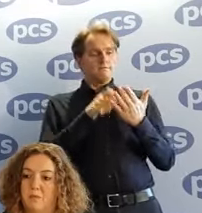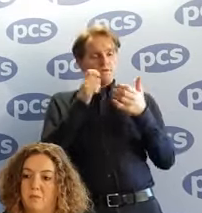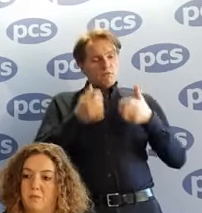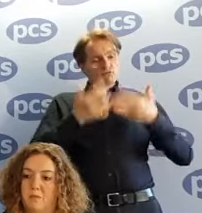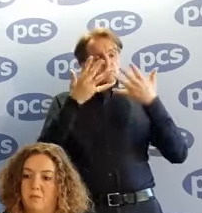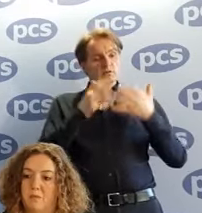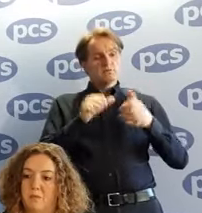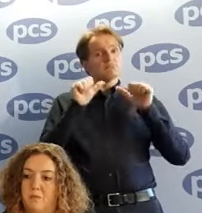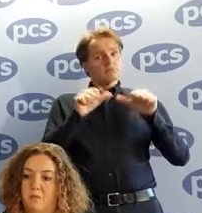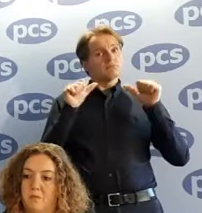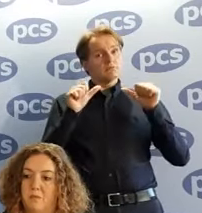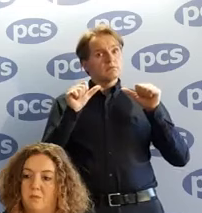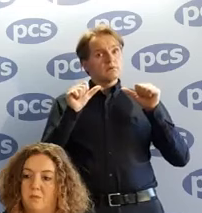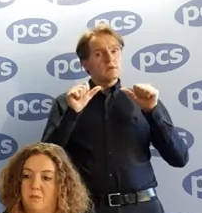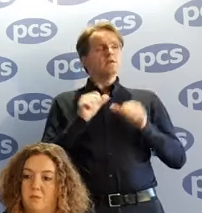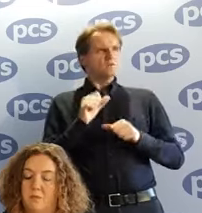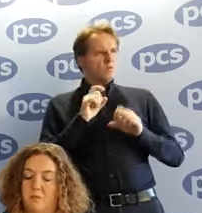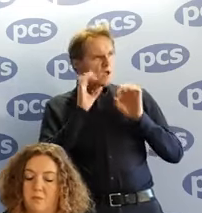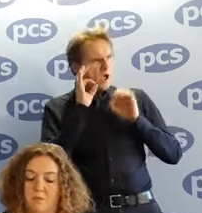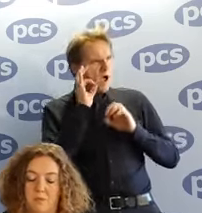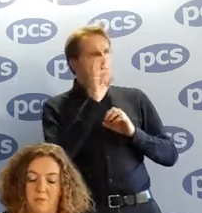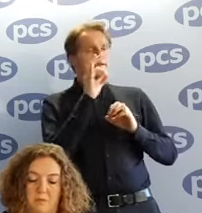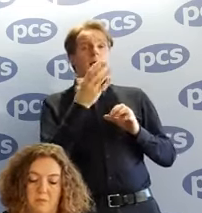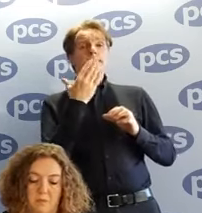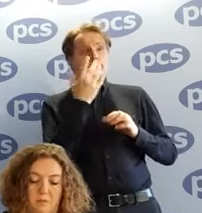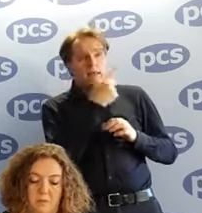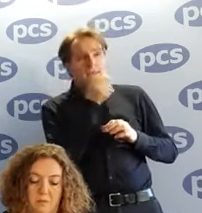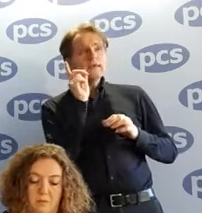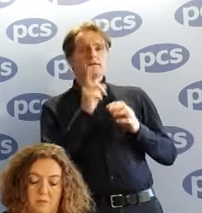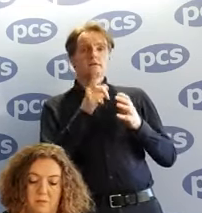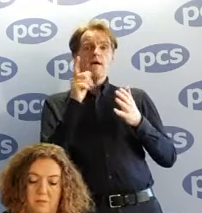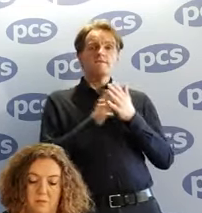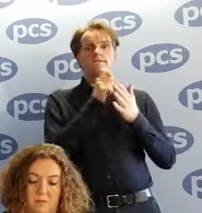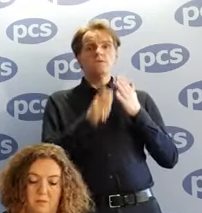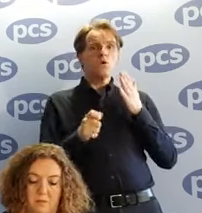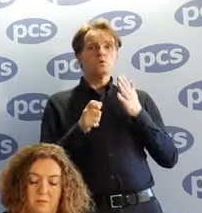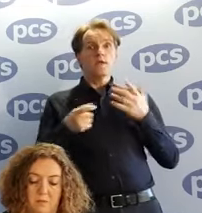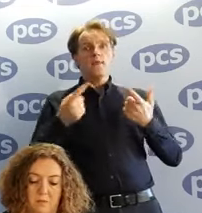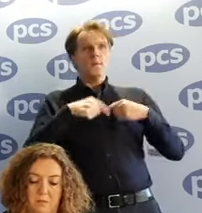give us that mandate so that in those talks we can exert the maximum amount of